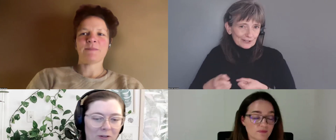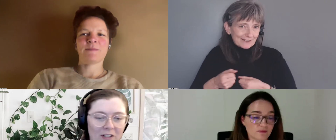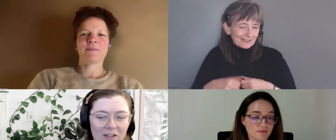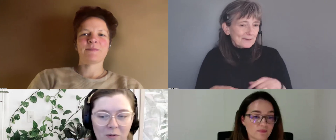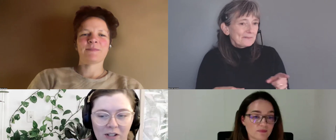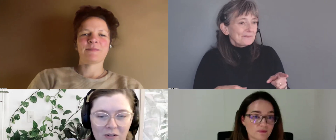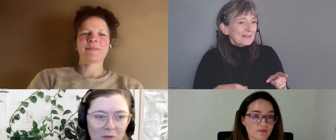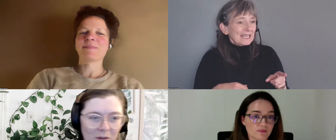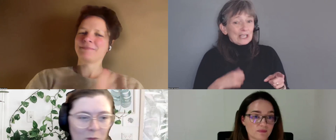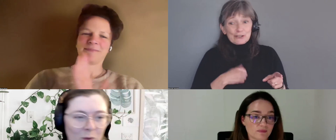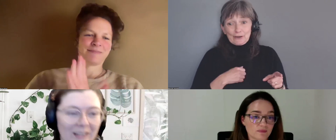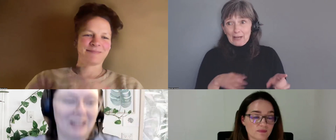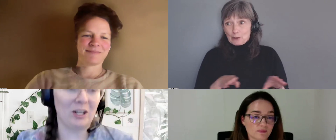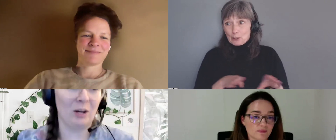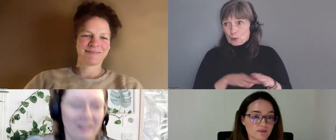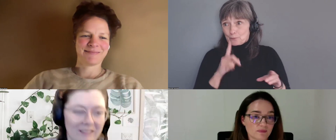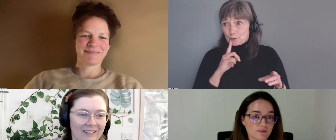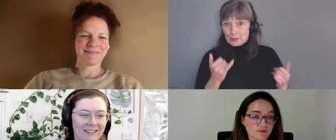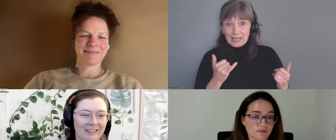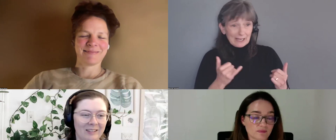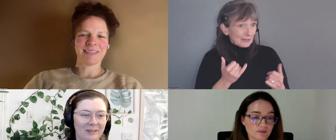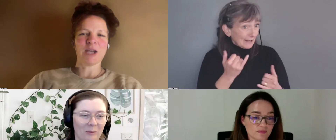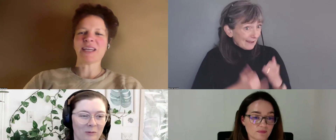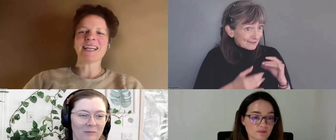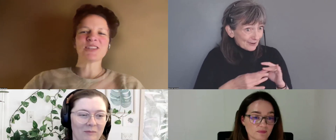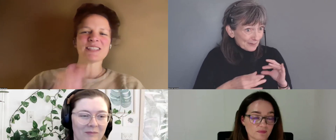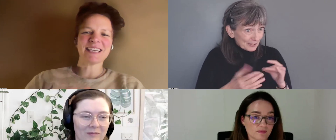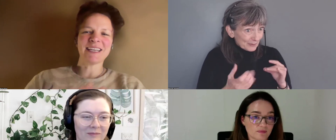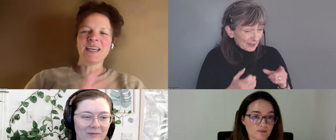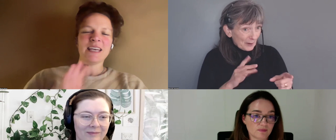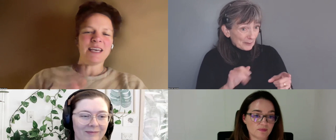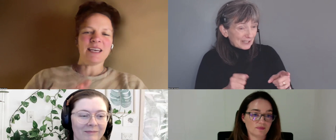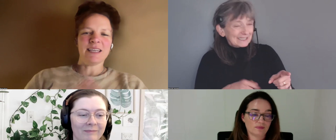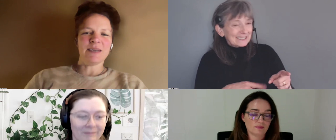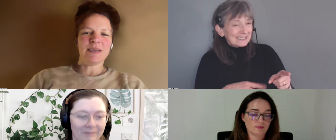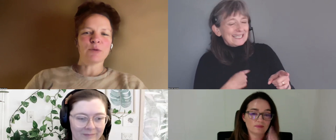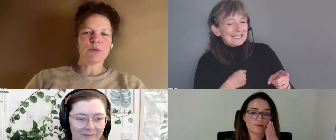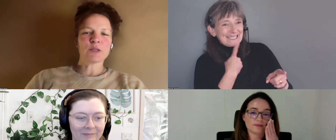today. Do you want to do a quick last comment? Barbara: Okay, I can just say, in Book Sprints,